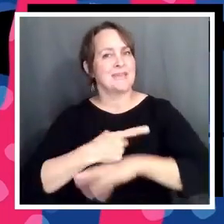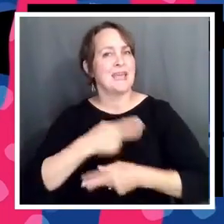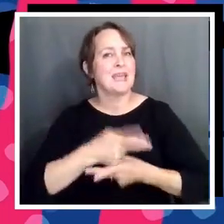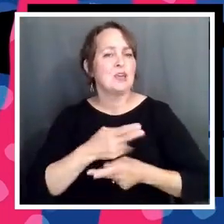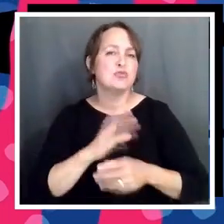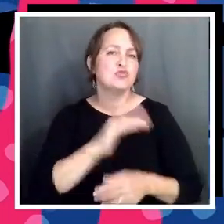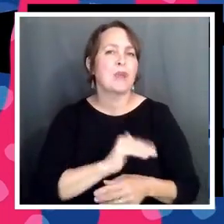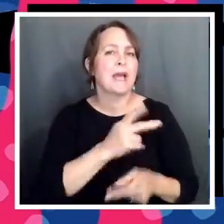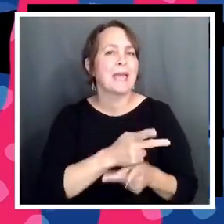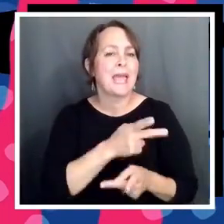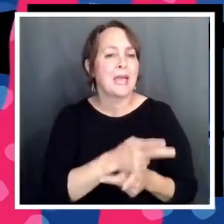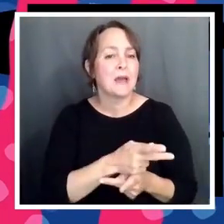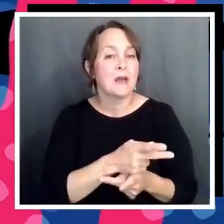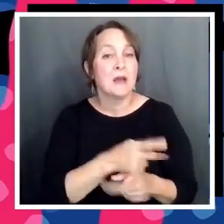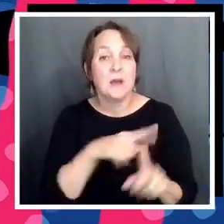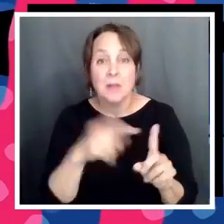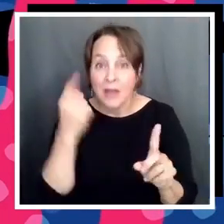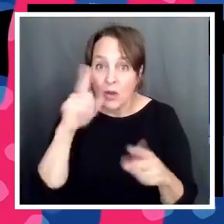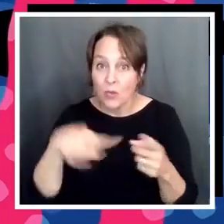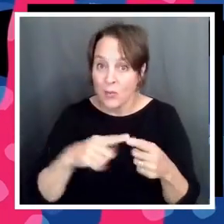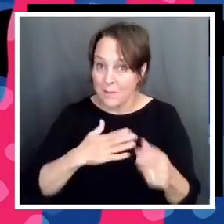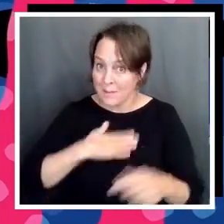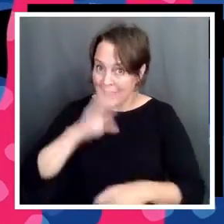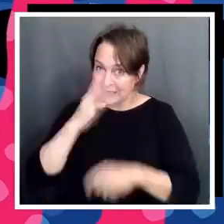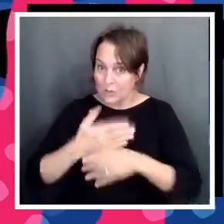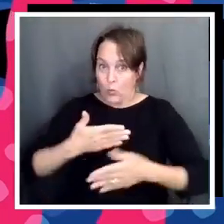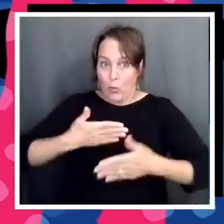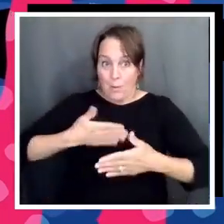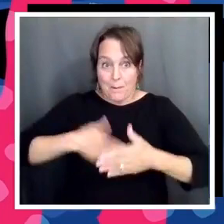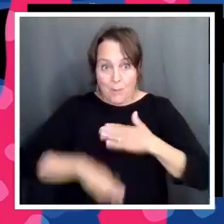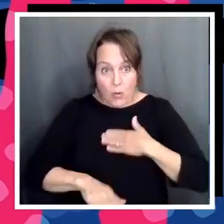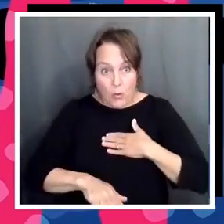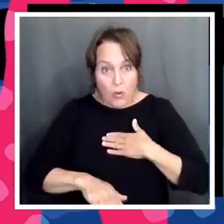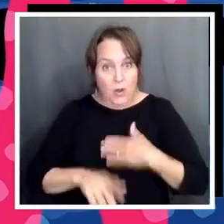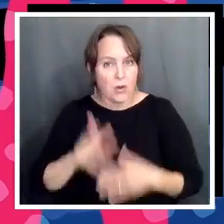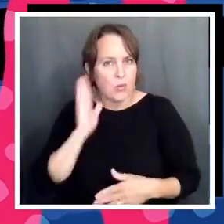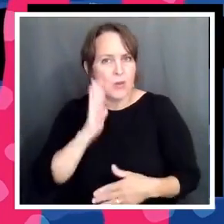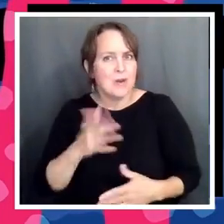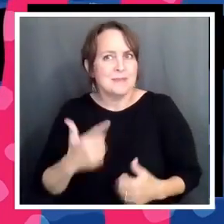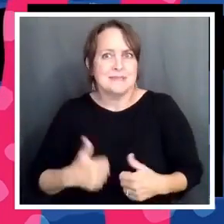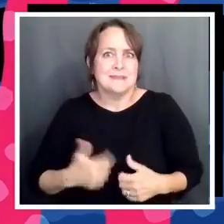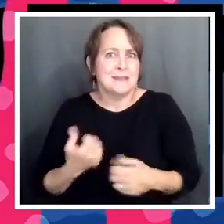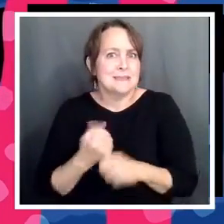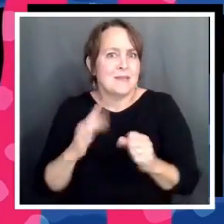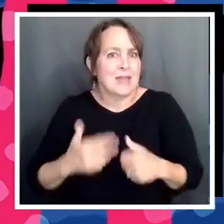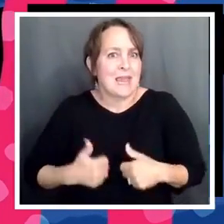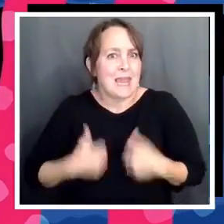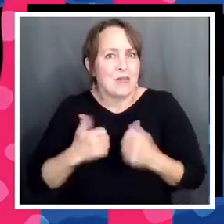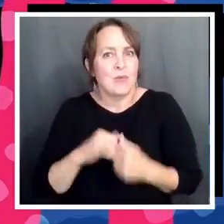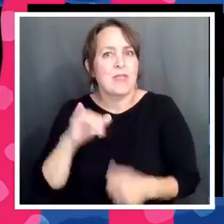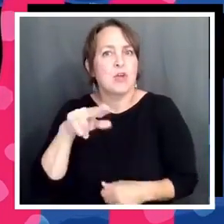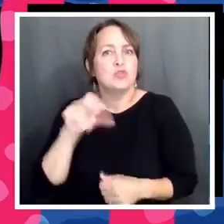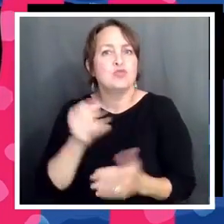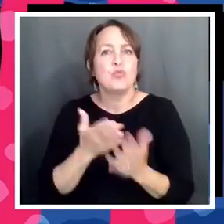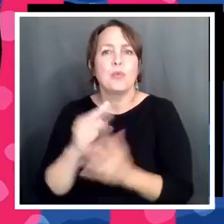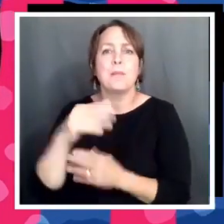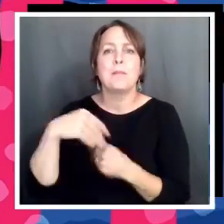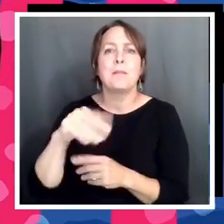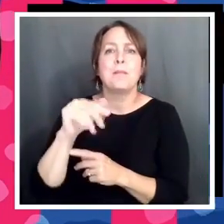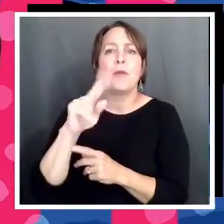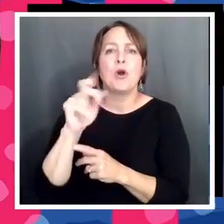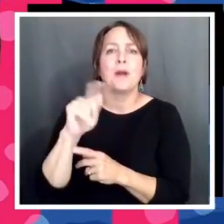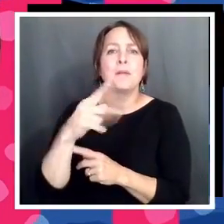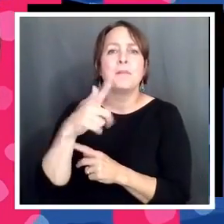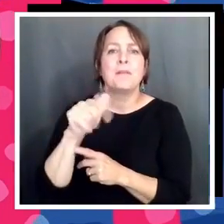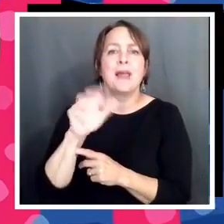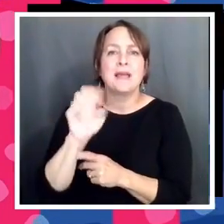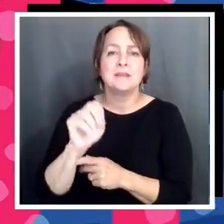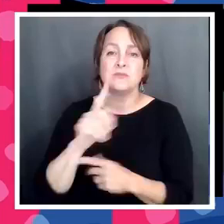THINKING ABOUT HOW WE WILL USE